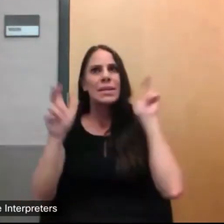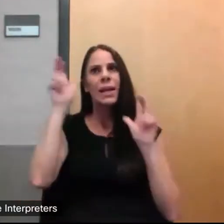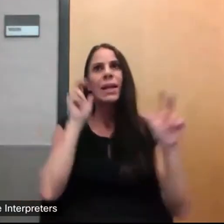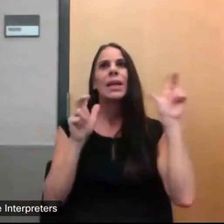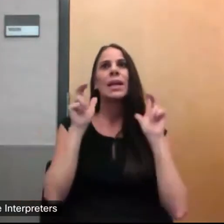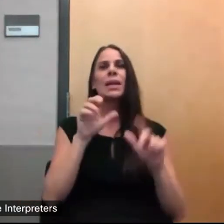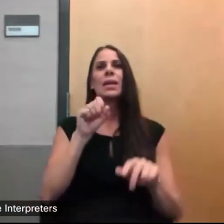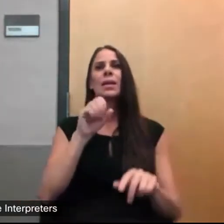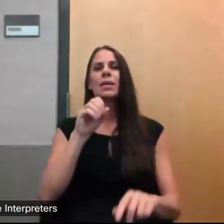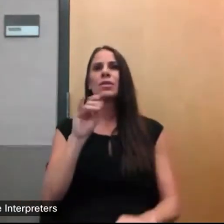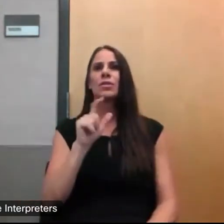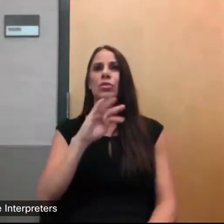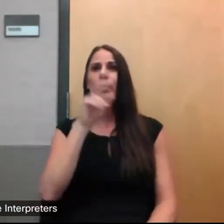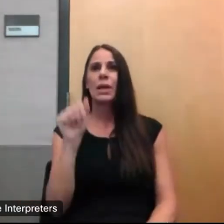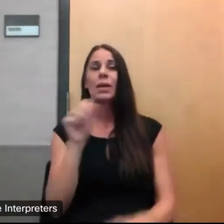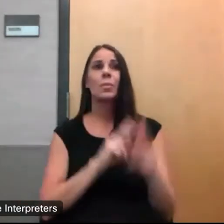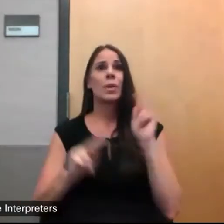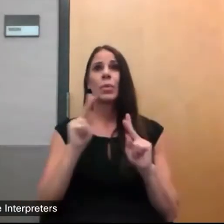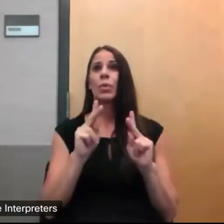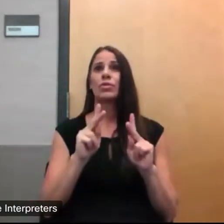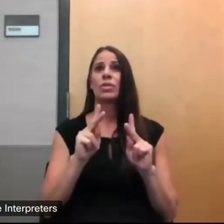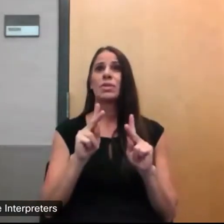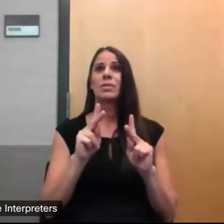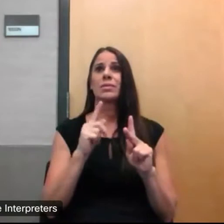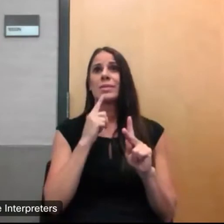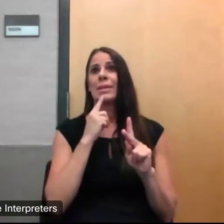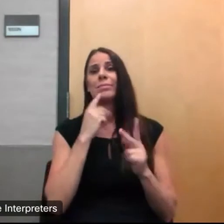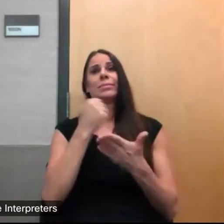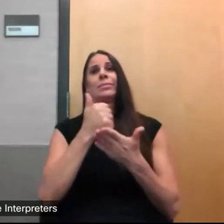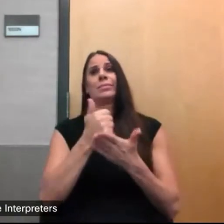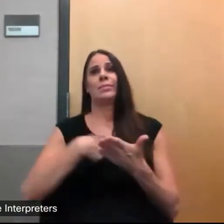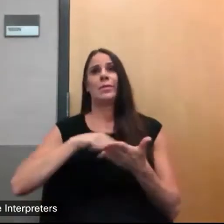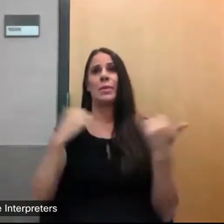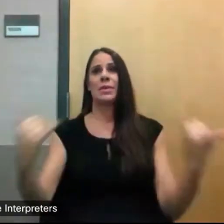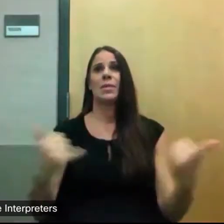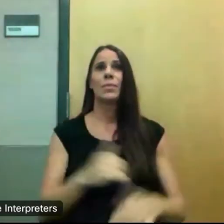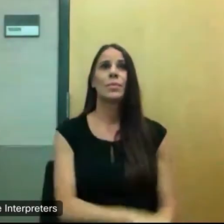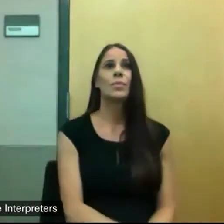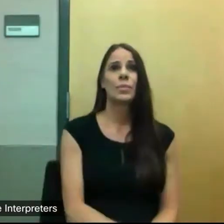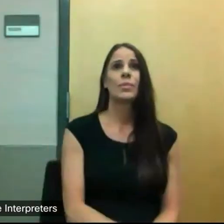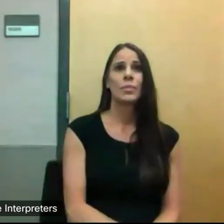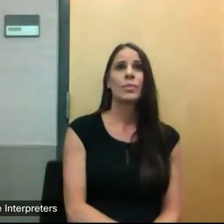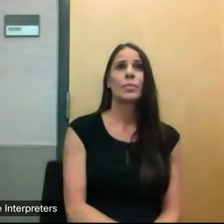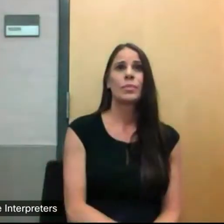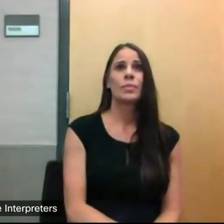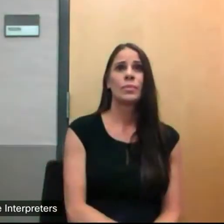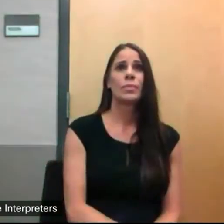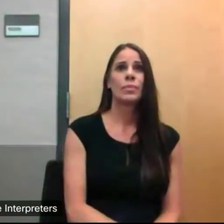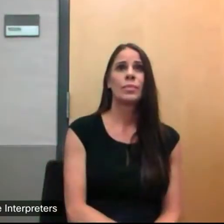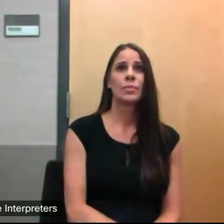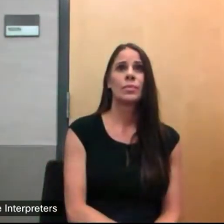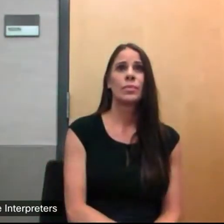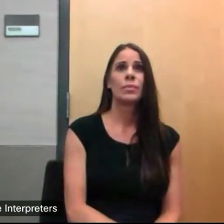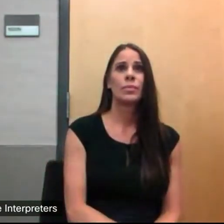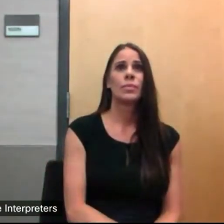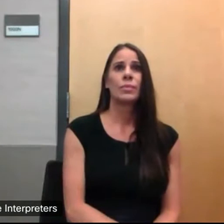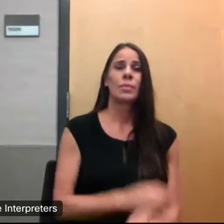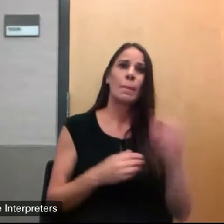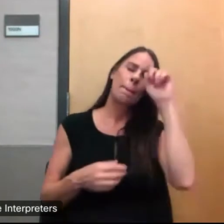saying, please, please help us. Now. So, I think we learned a lot of communication